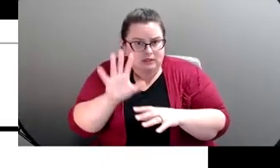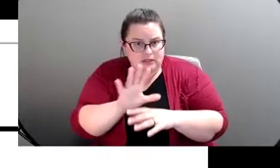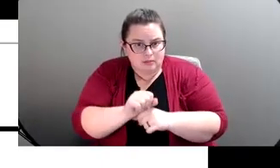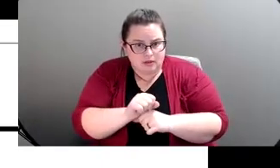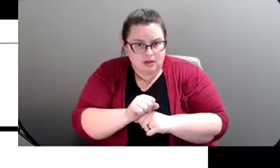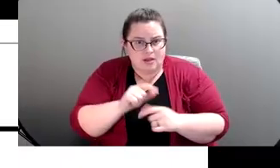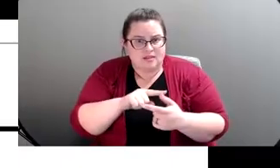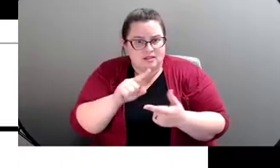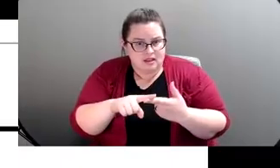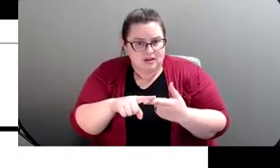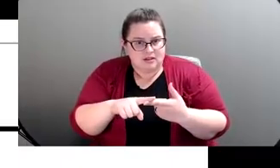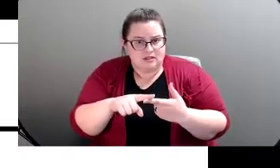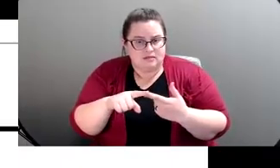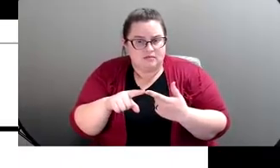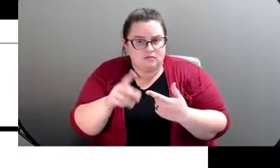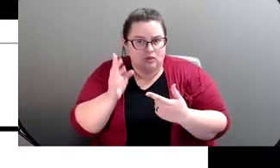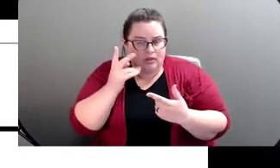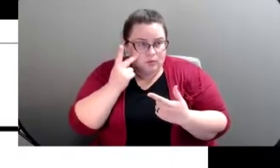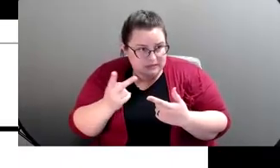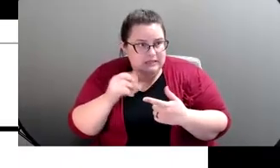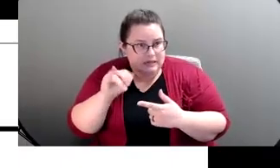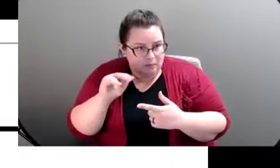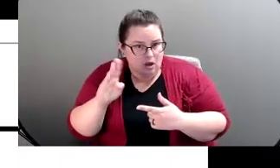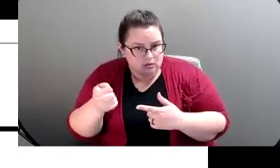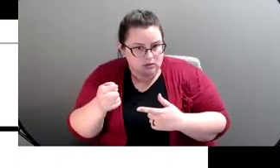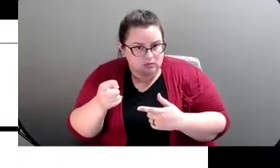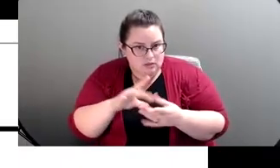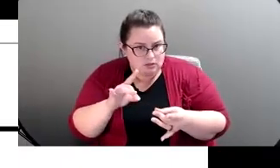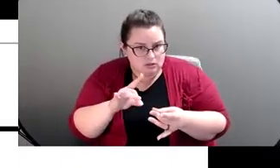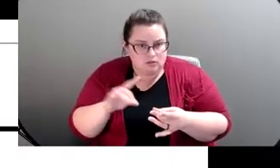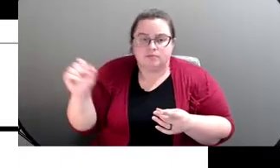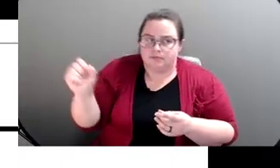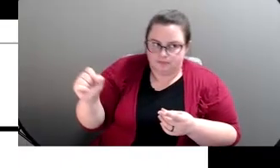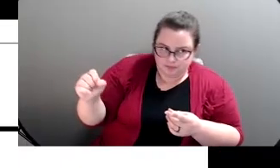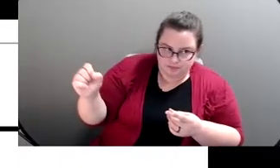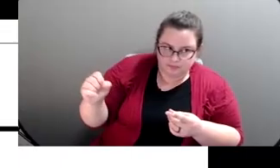then they would see that as a message in inbox. Is that what? Okay. Yes. Thank you.